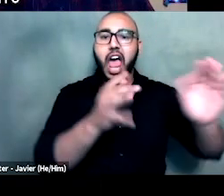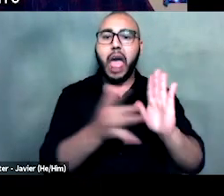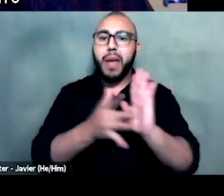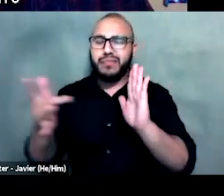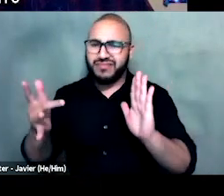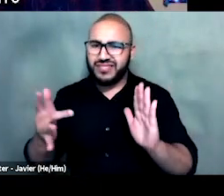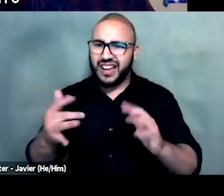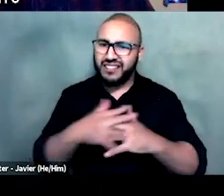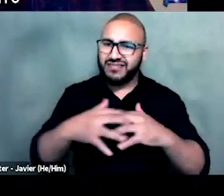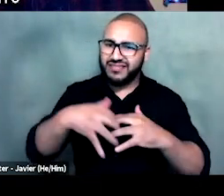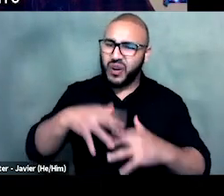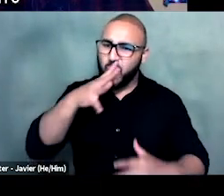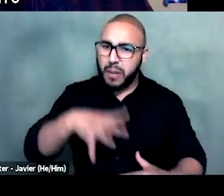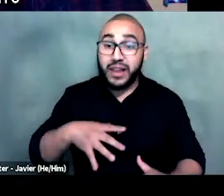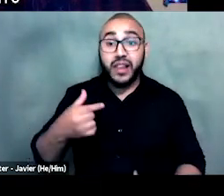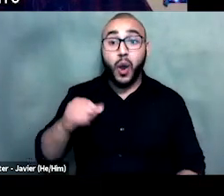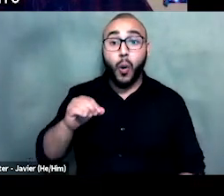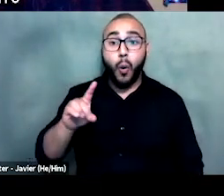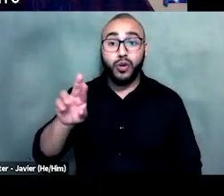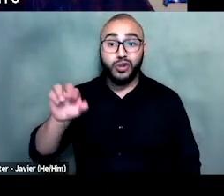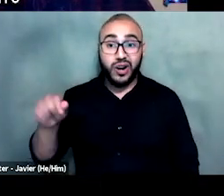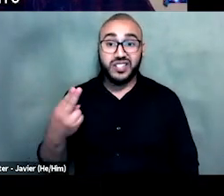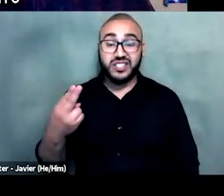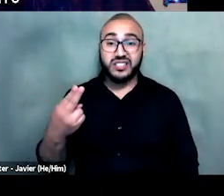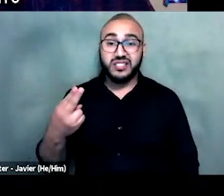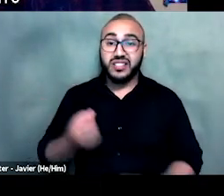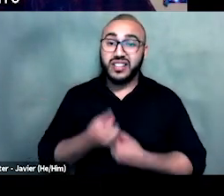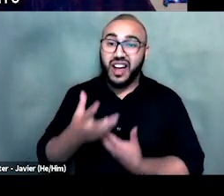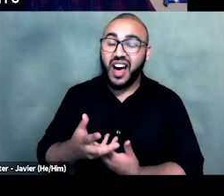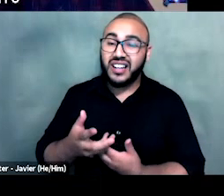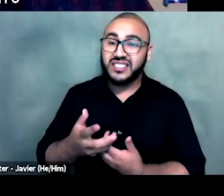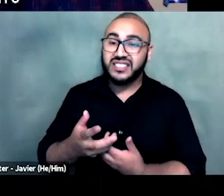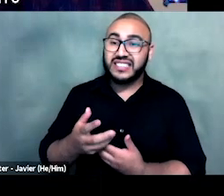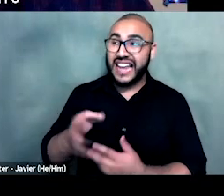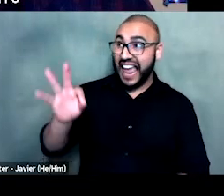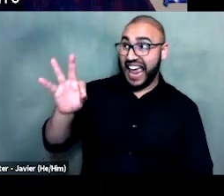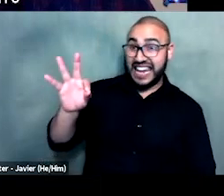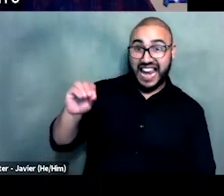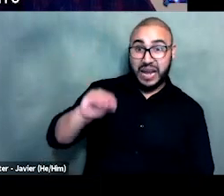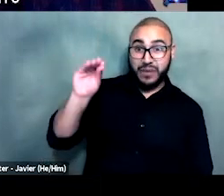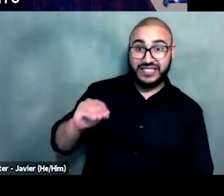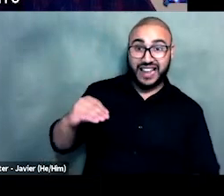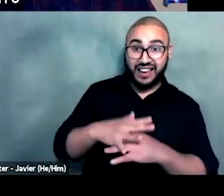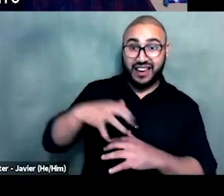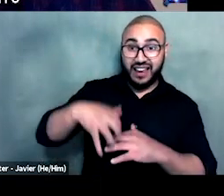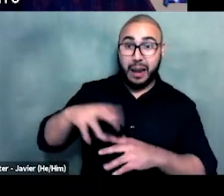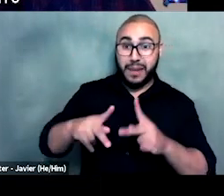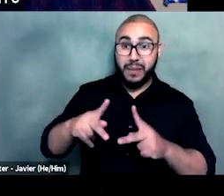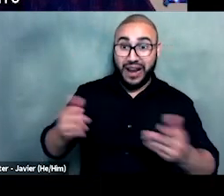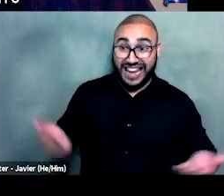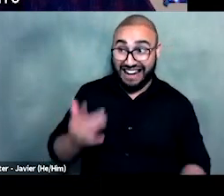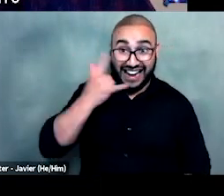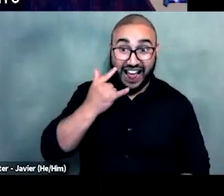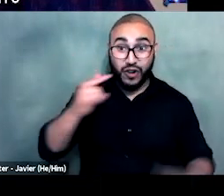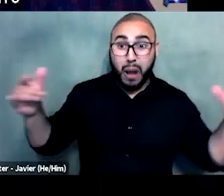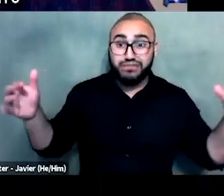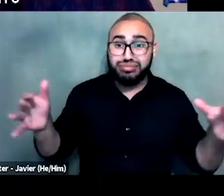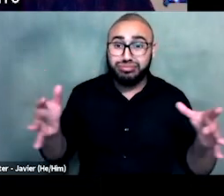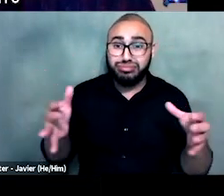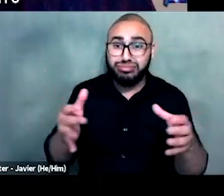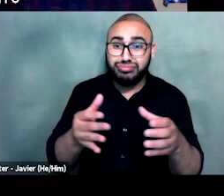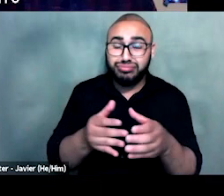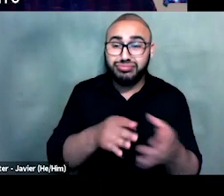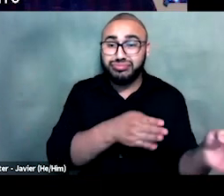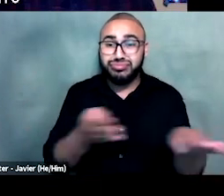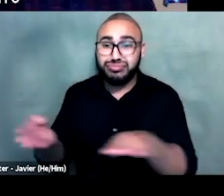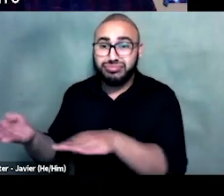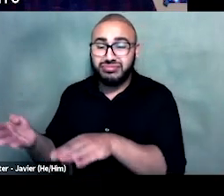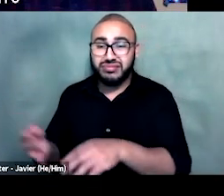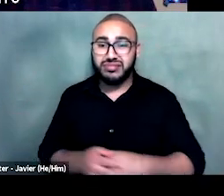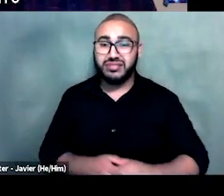Gold Rush resulted in the death of about 90% of Native Americans here in California. You